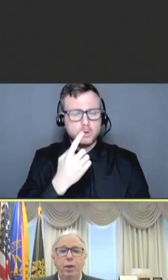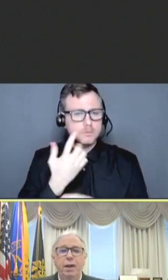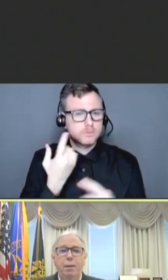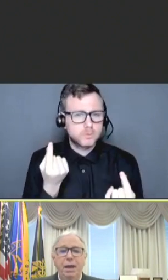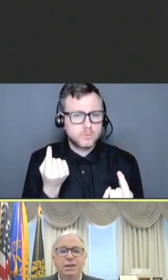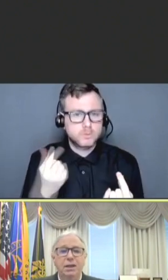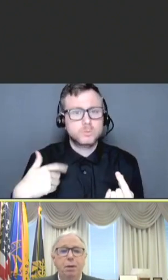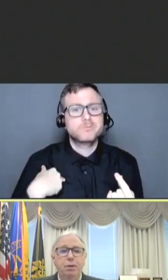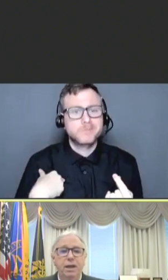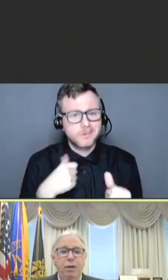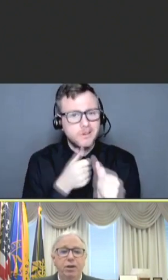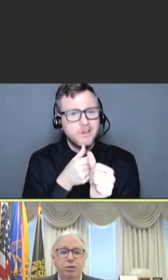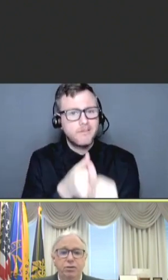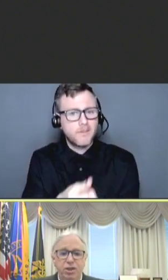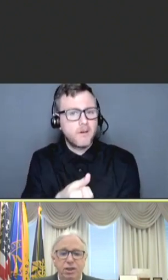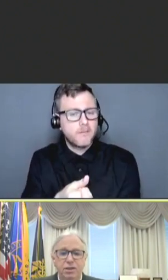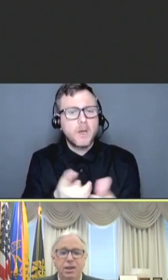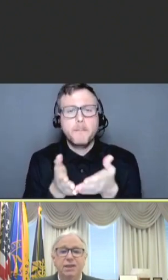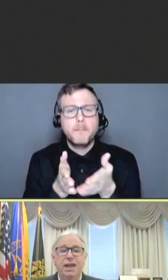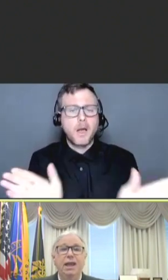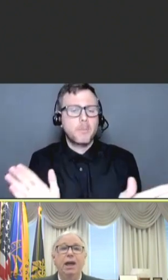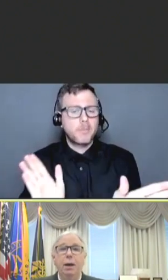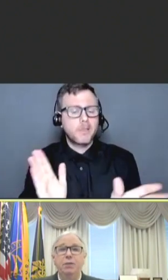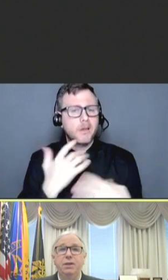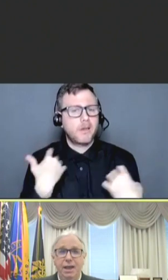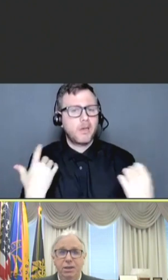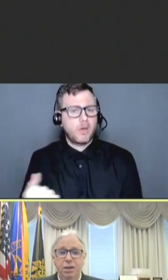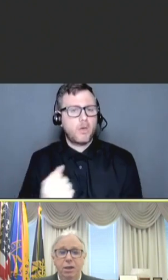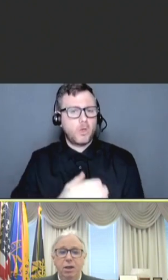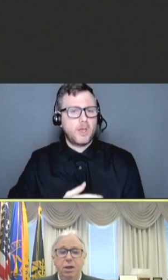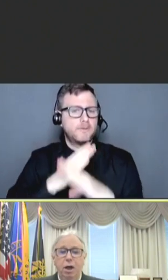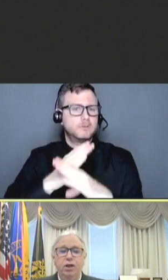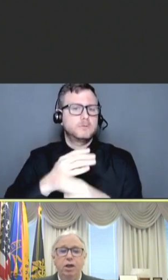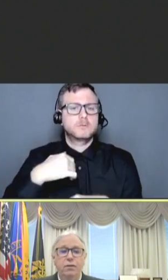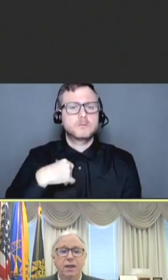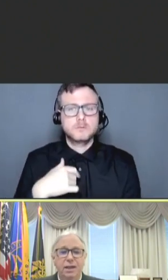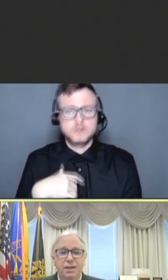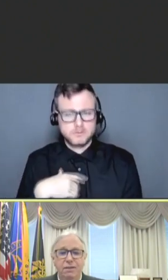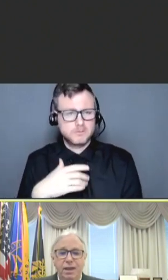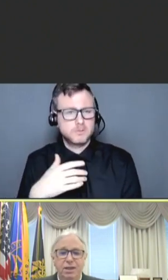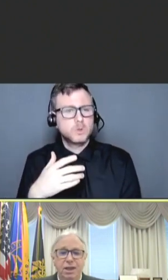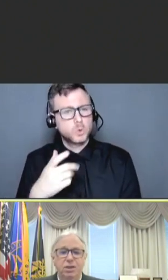following basic public health interventions, like staying up to date on the COVID-19 vaccinations.